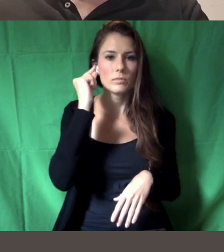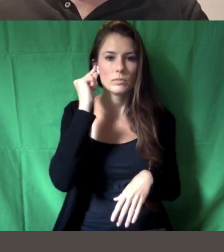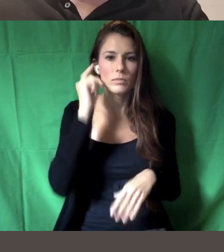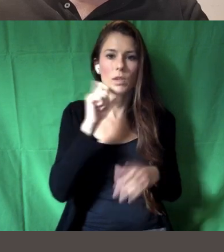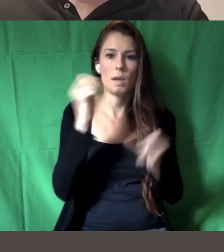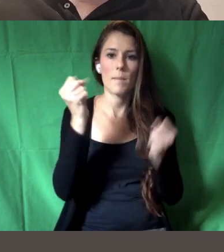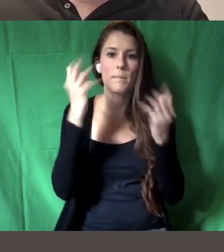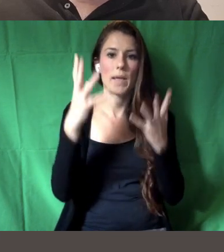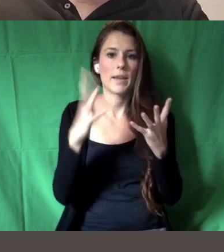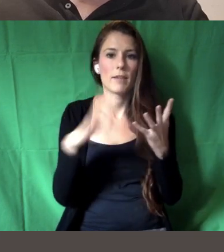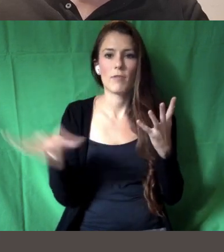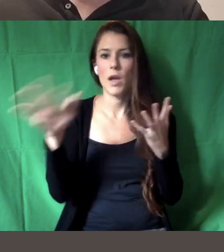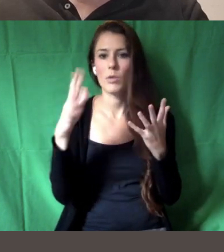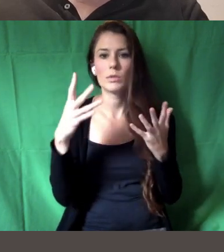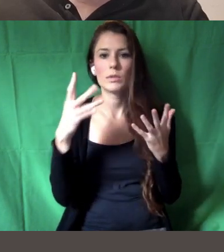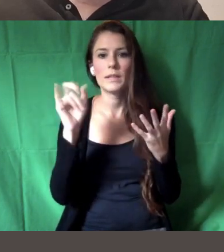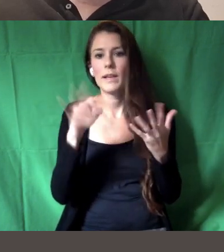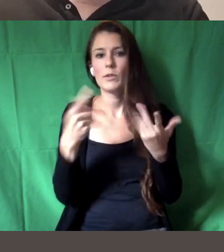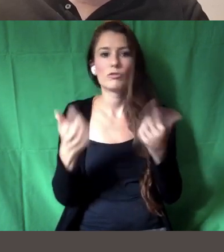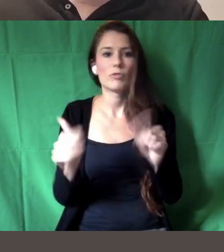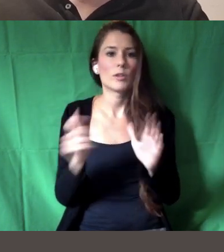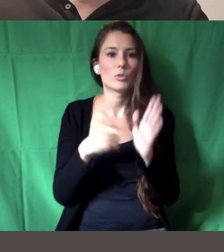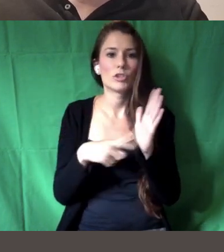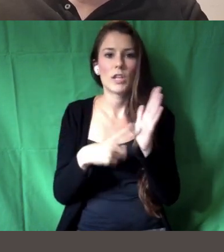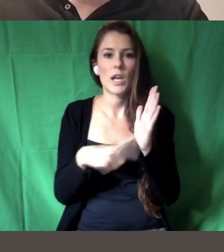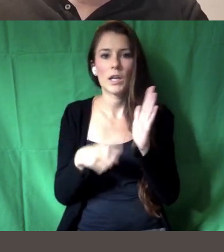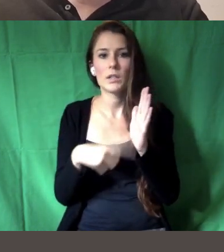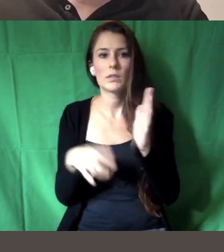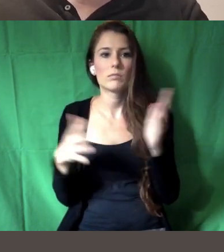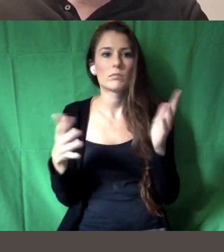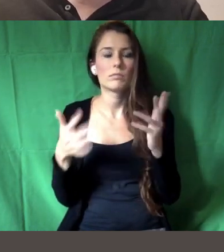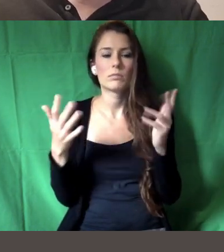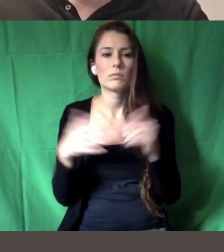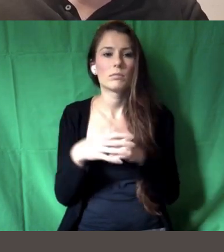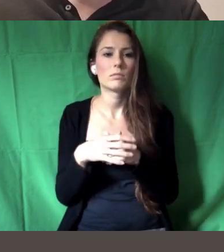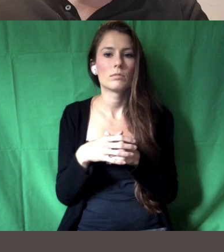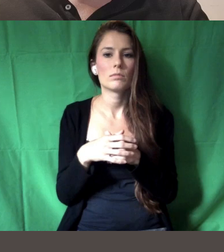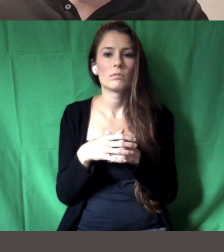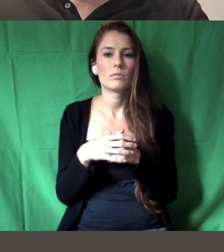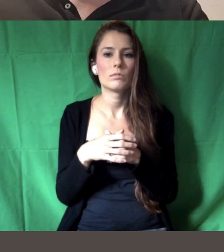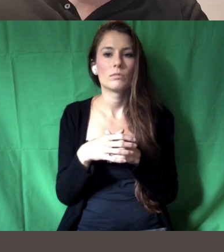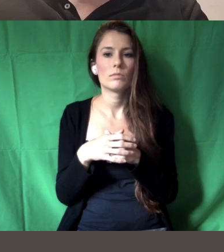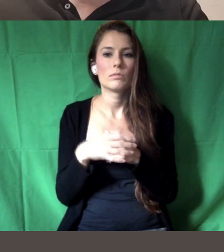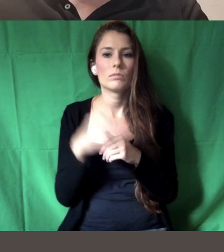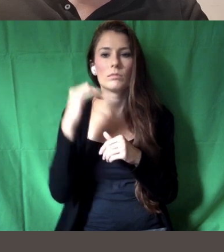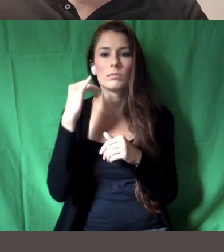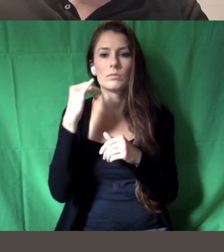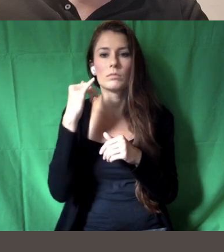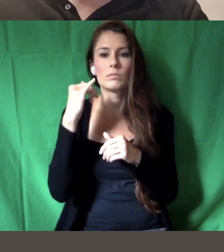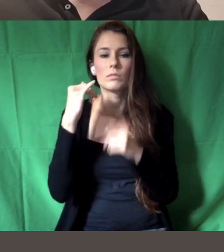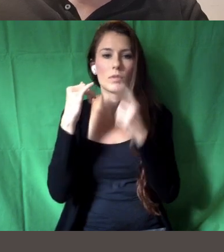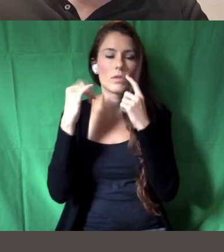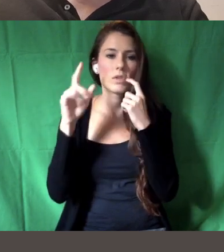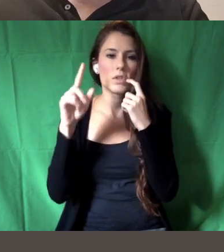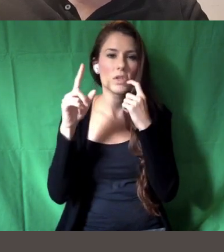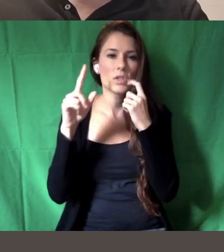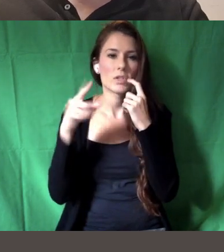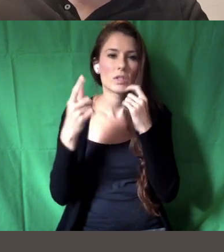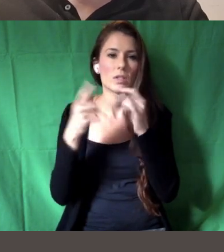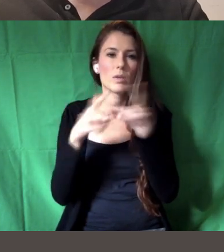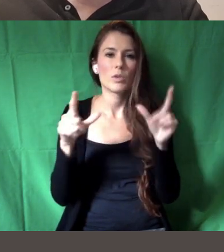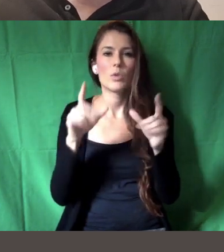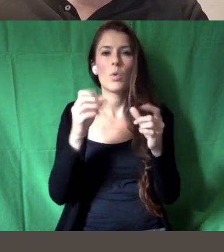around. Each one trying to check certain features of the language or compare it with